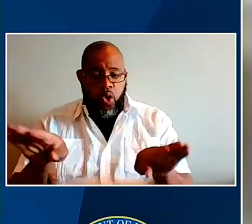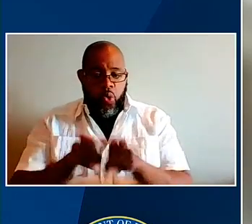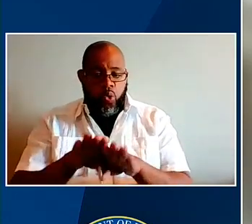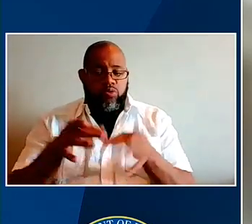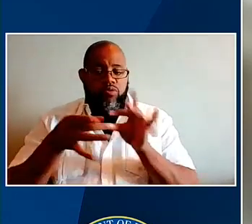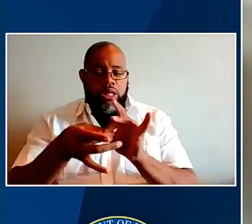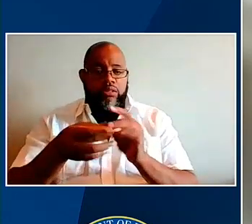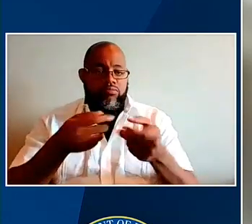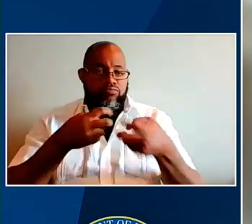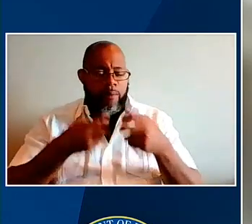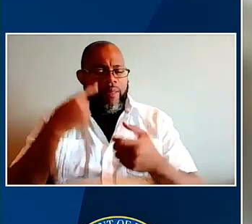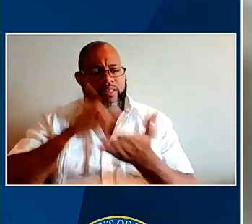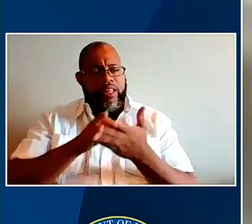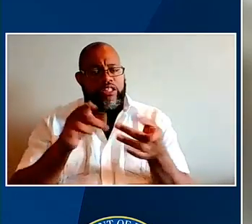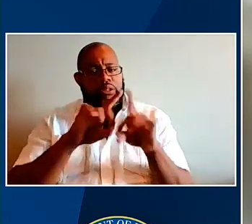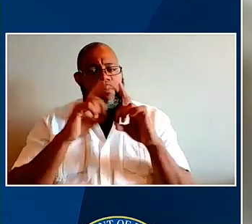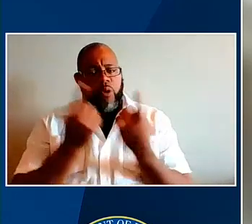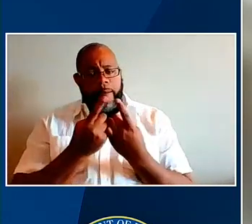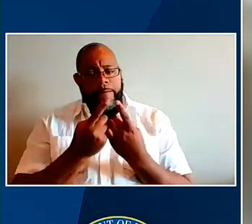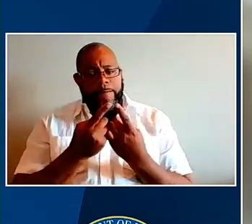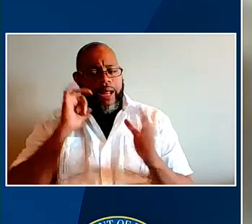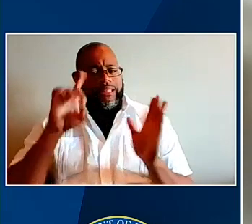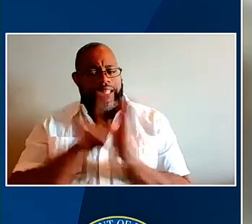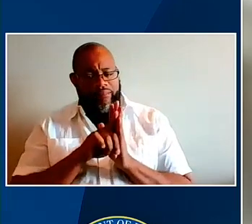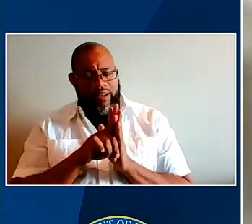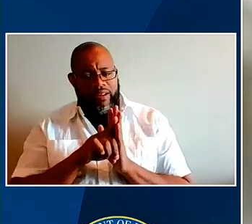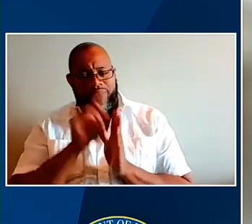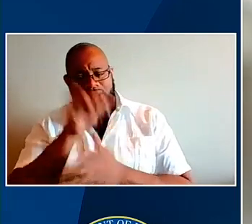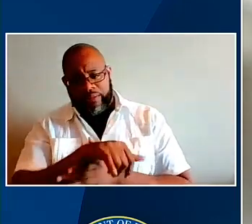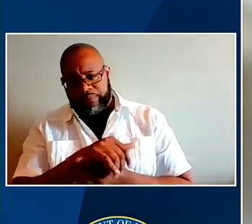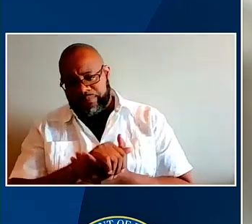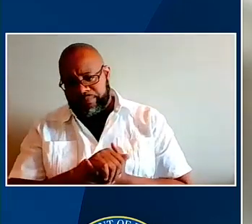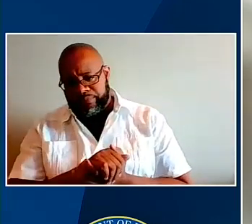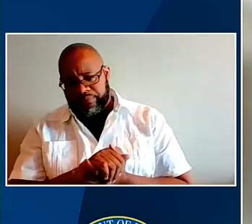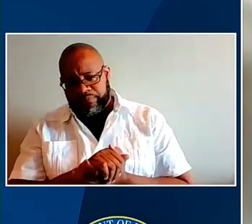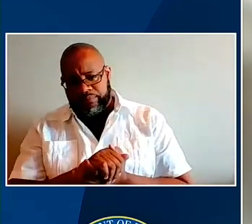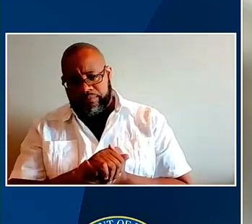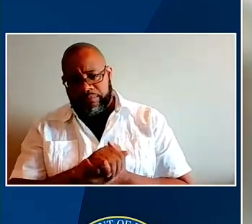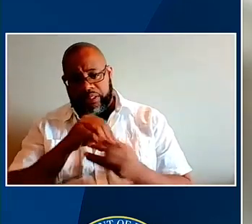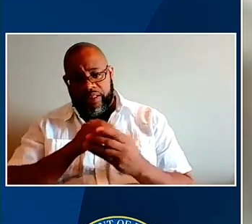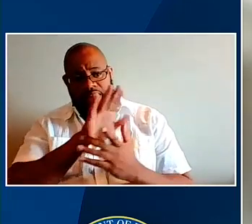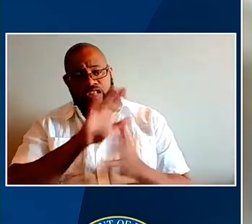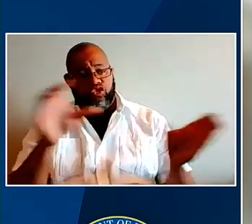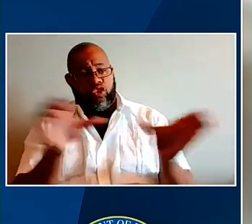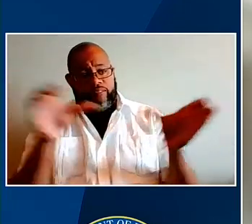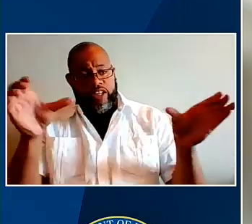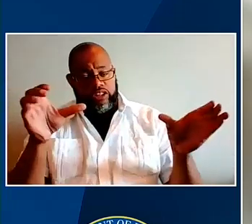I think the Department identified this in their certification rules that just came